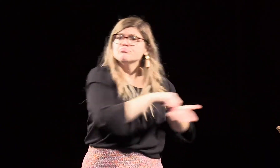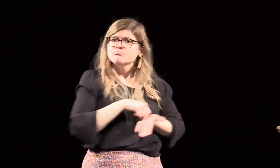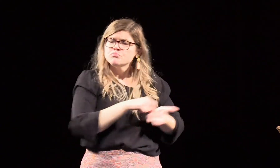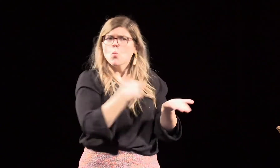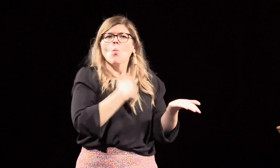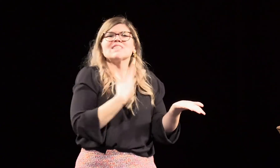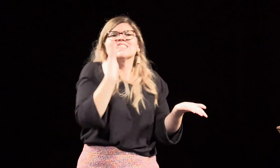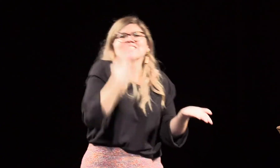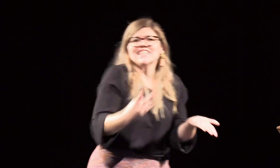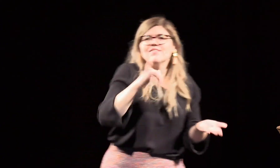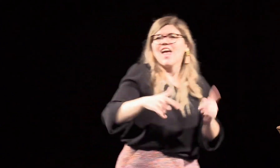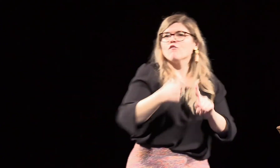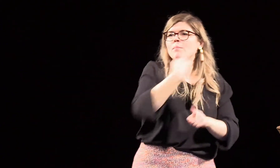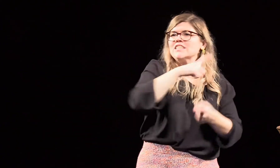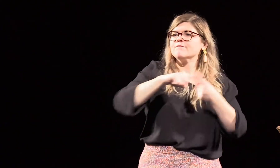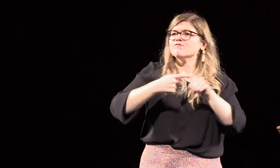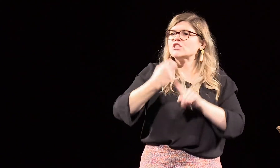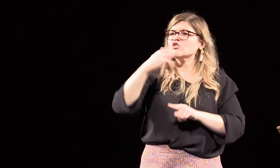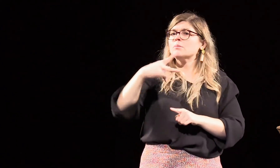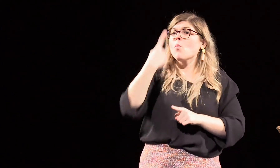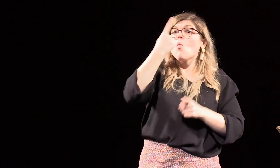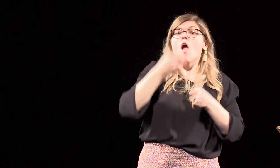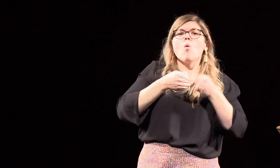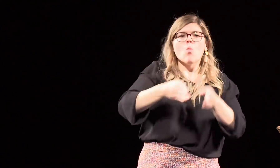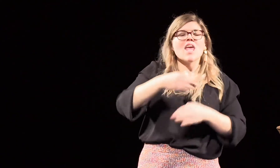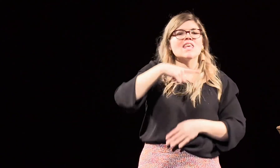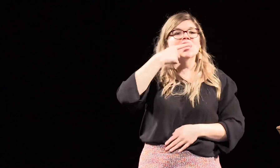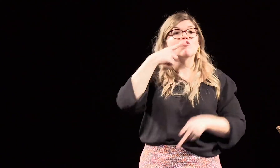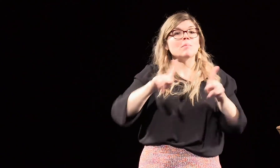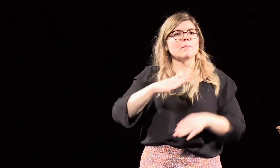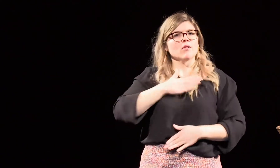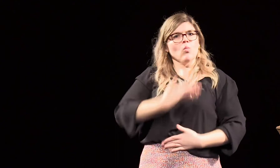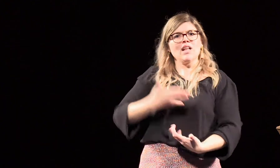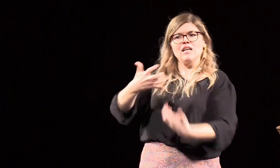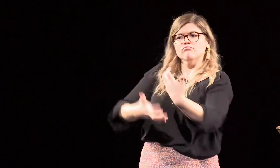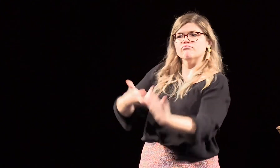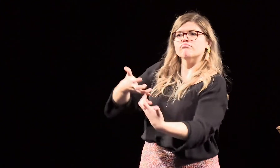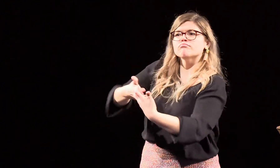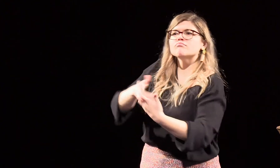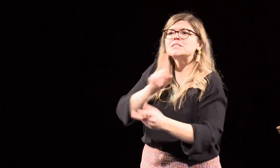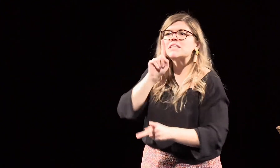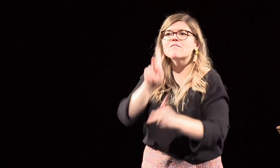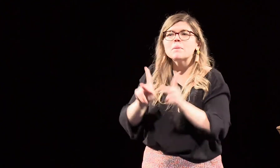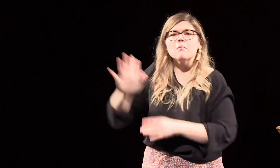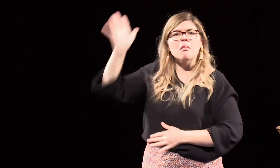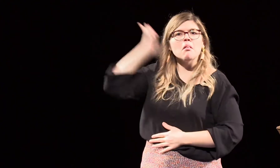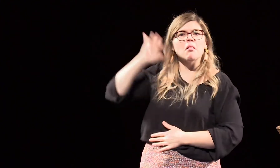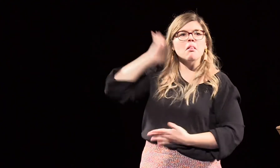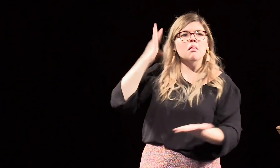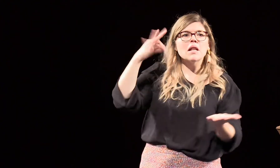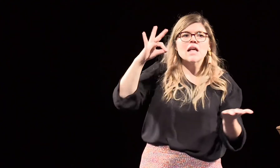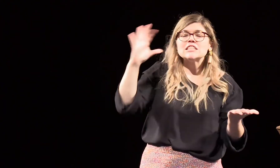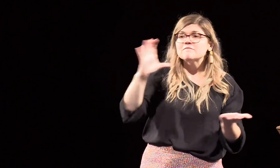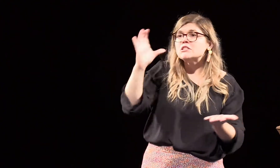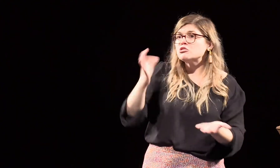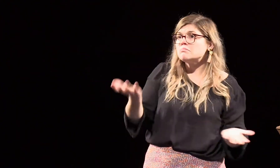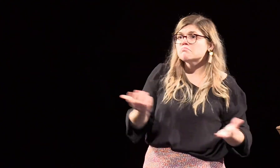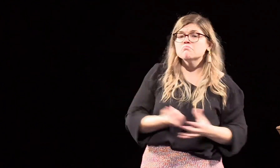but they were willing to have this friendship and write back and forth and match the communication of their deaf friend